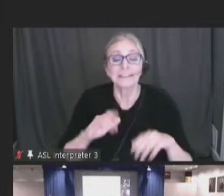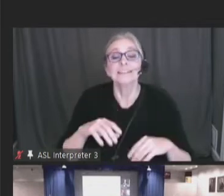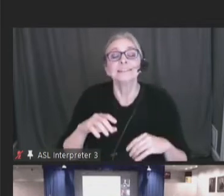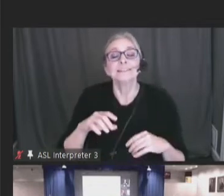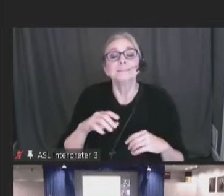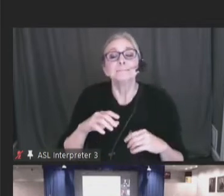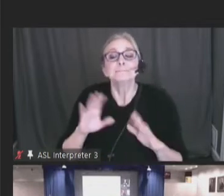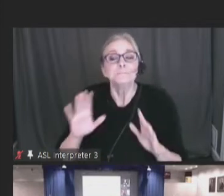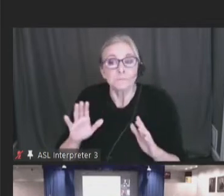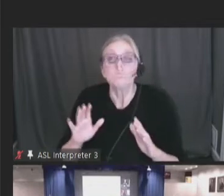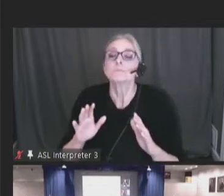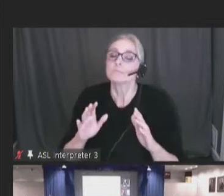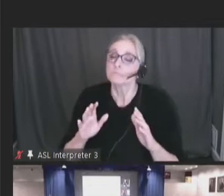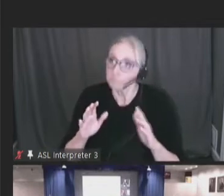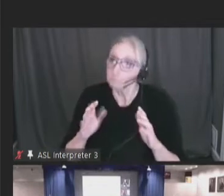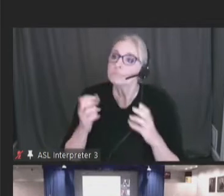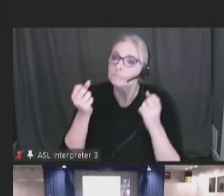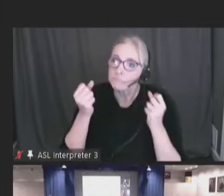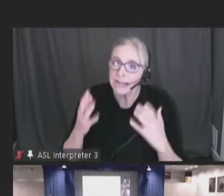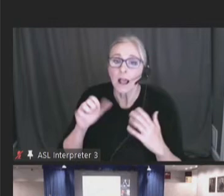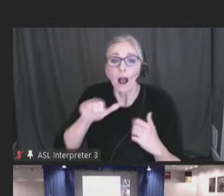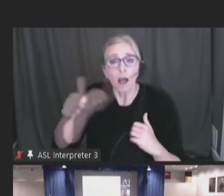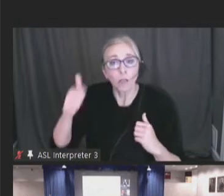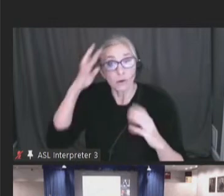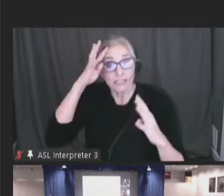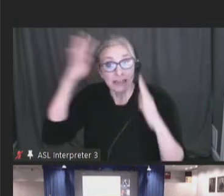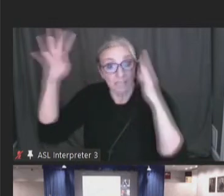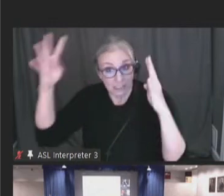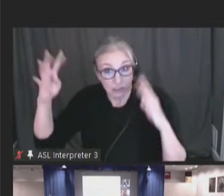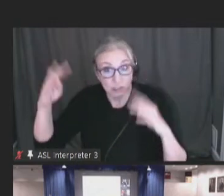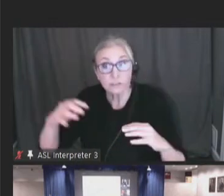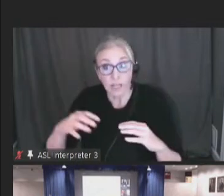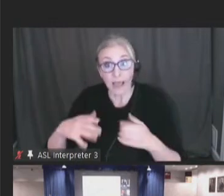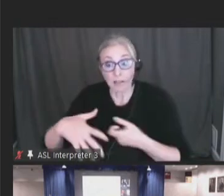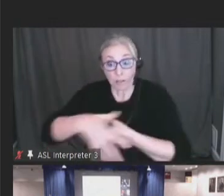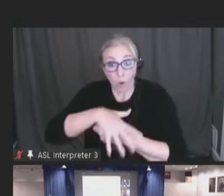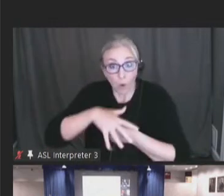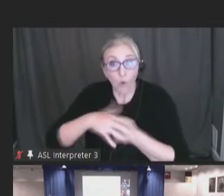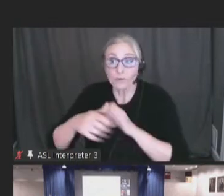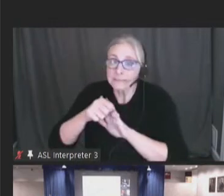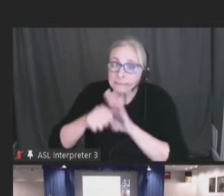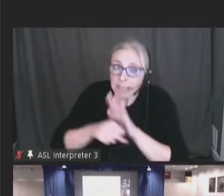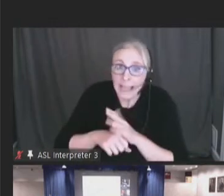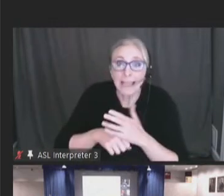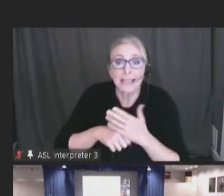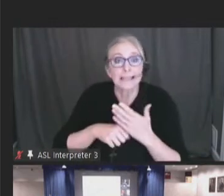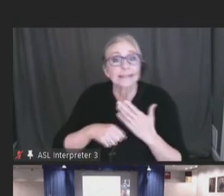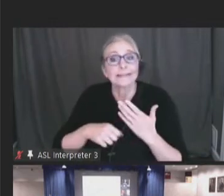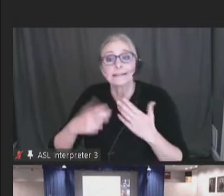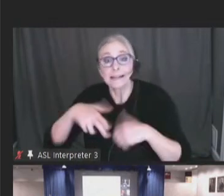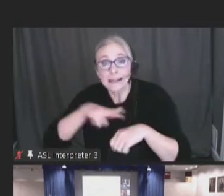There were a number of other innovations at the local, state, and national level that I